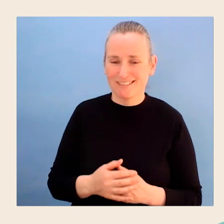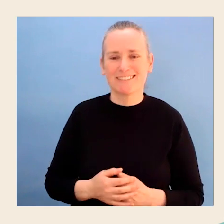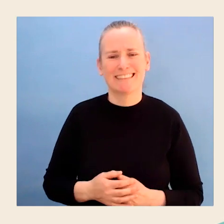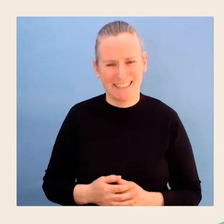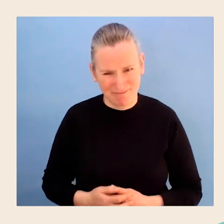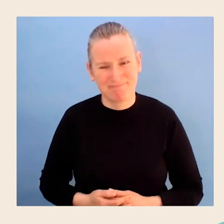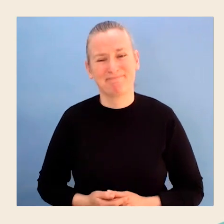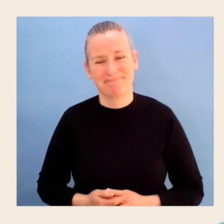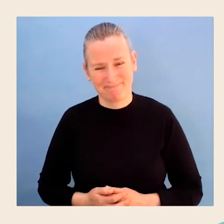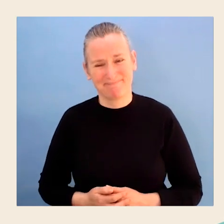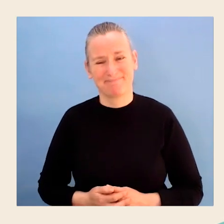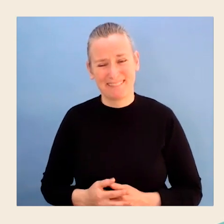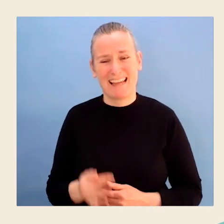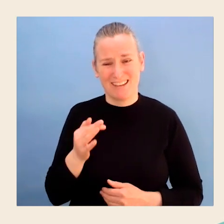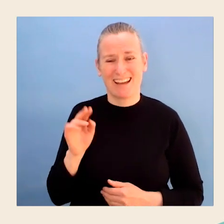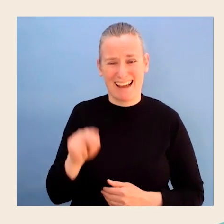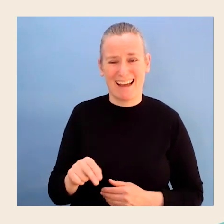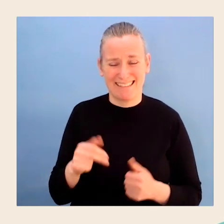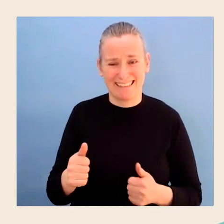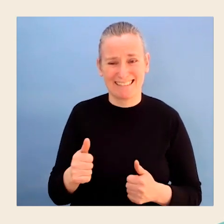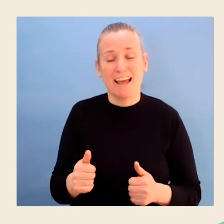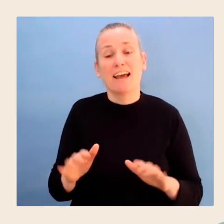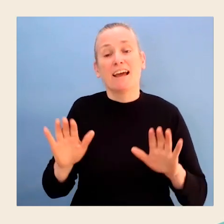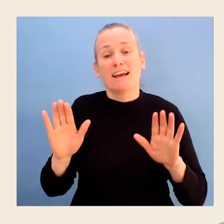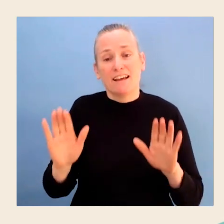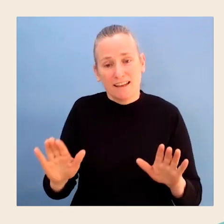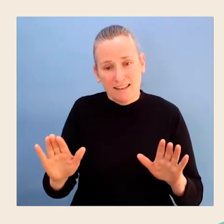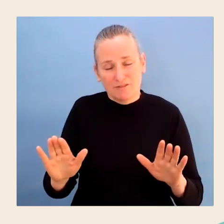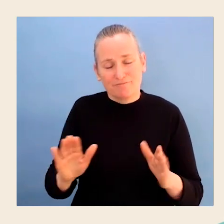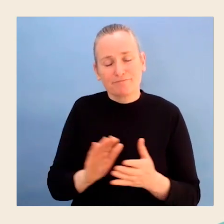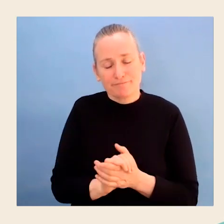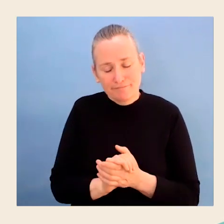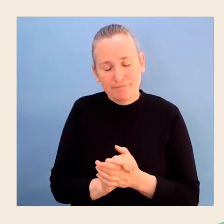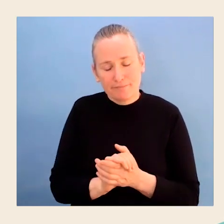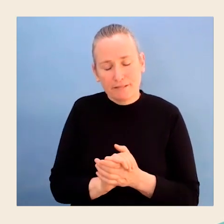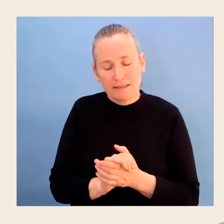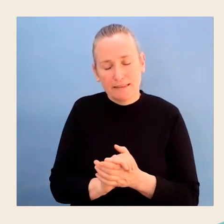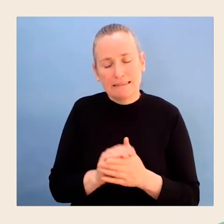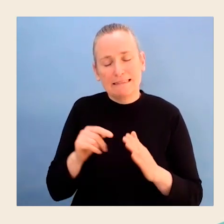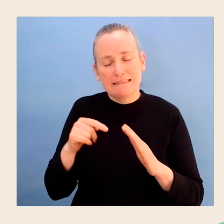Listen, I think, this is with the deepest respect to the question,